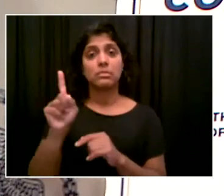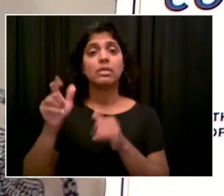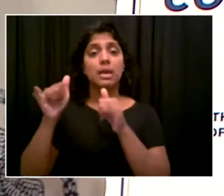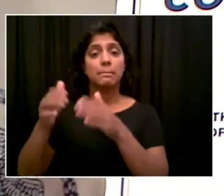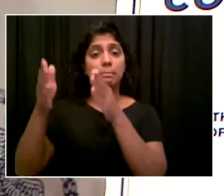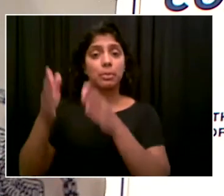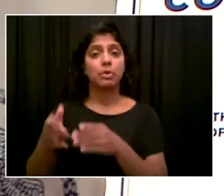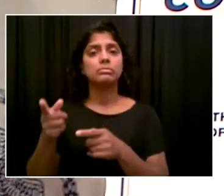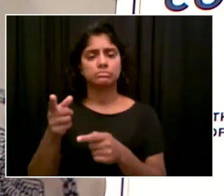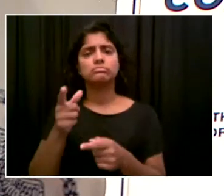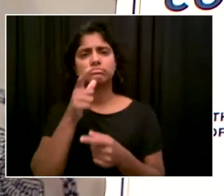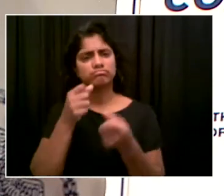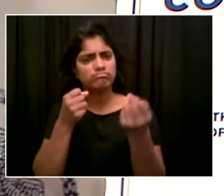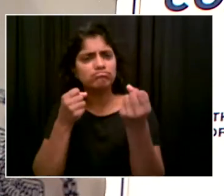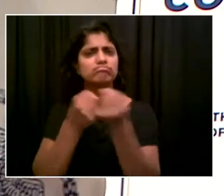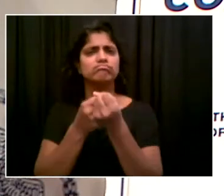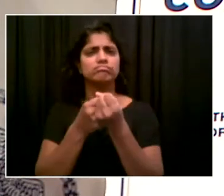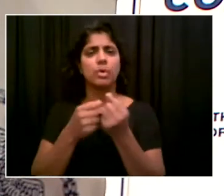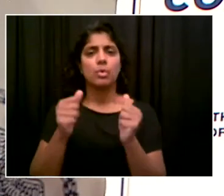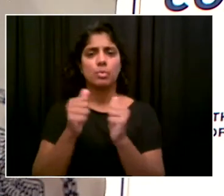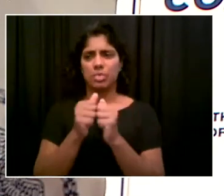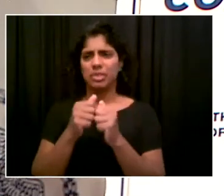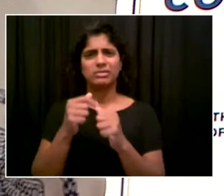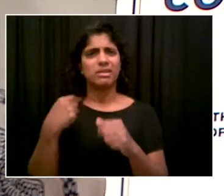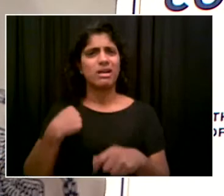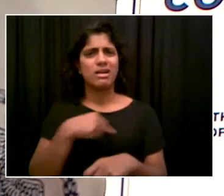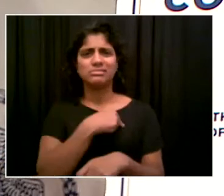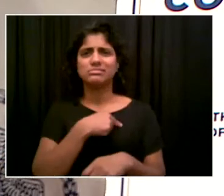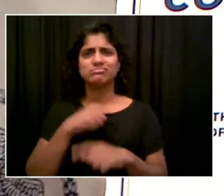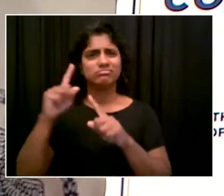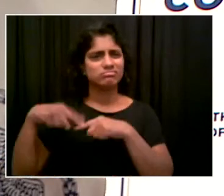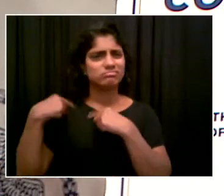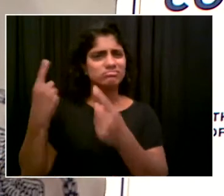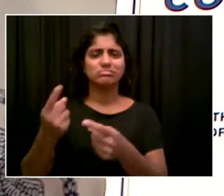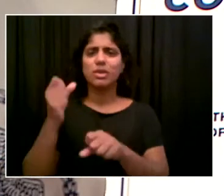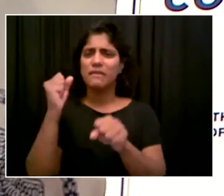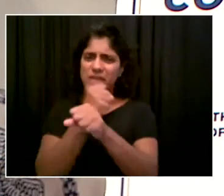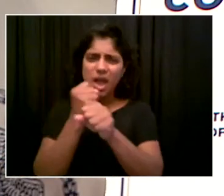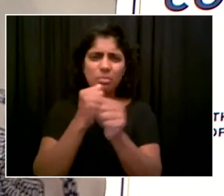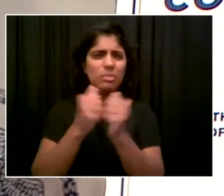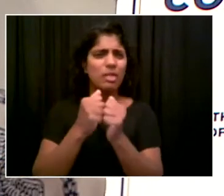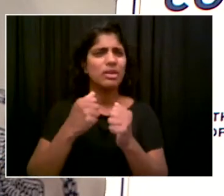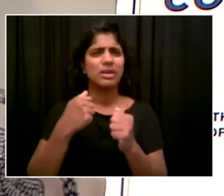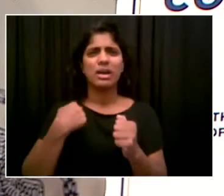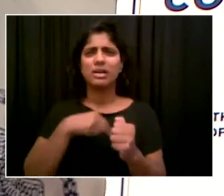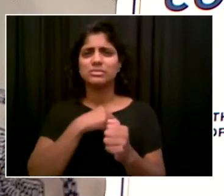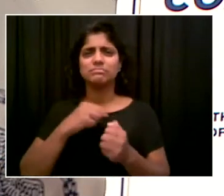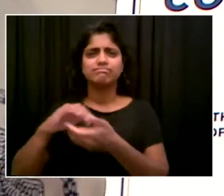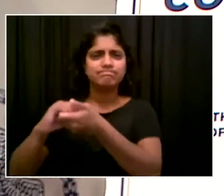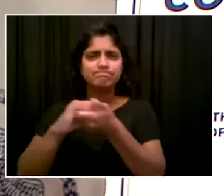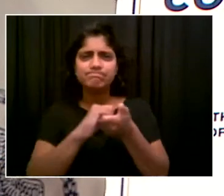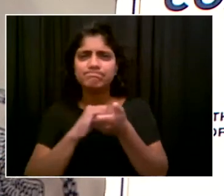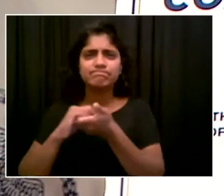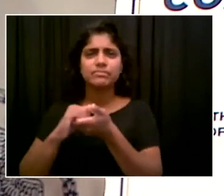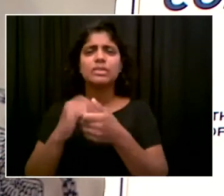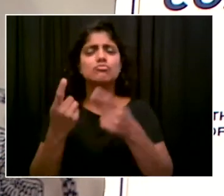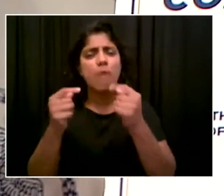UNCOMPROMISING VOICE CALLING FOR CHANGES THE FIGHT AGAINST CLIMATE CHANGE